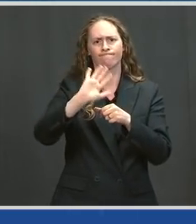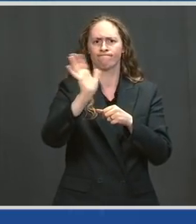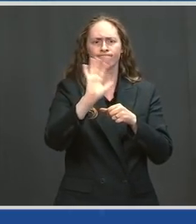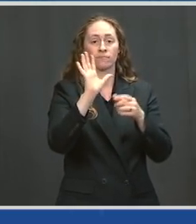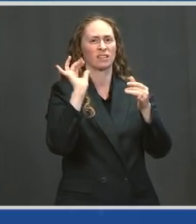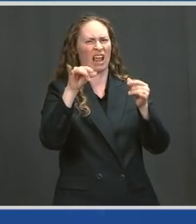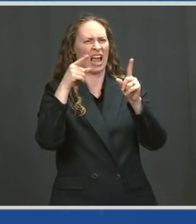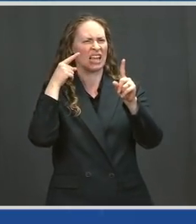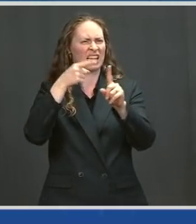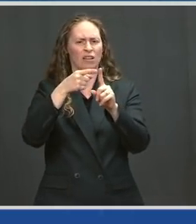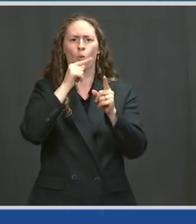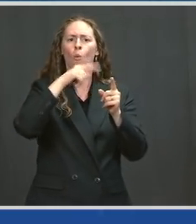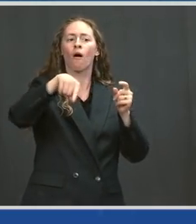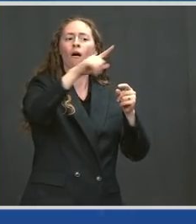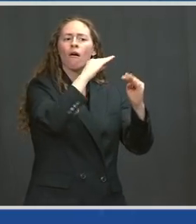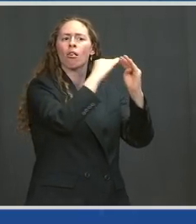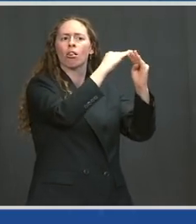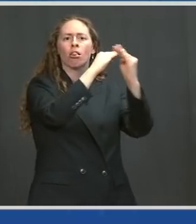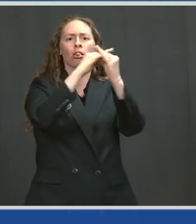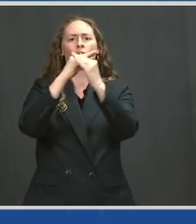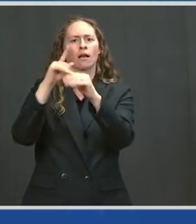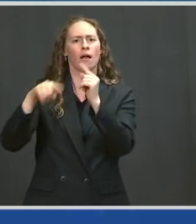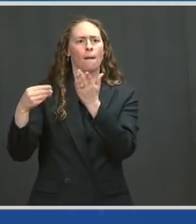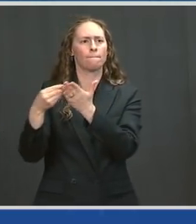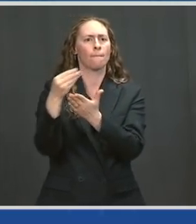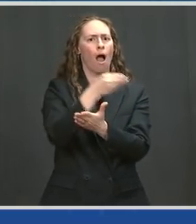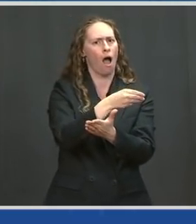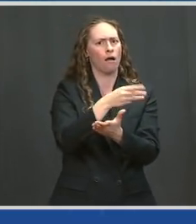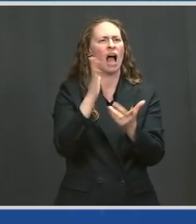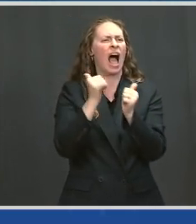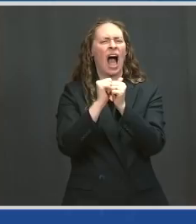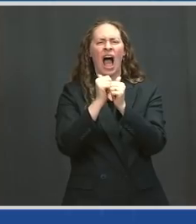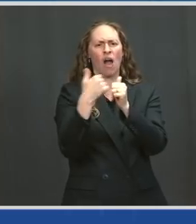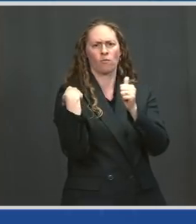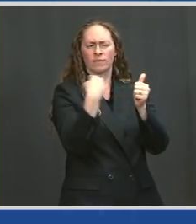is too often appraised at lower value than a similar home owned by a white family.